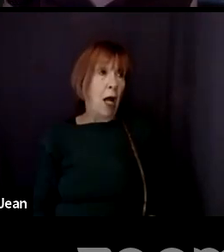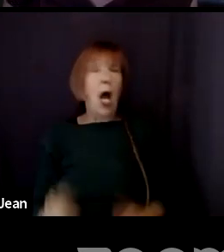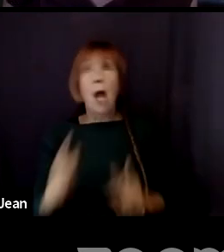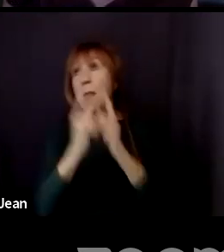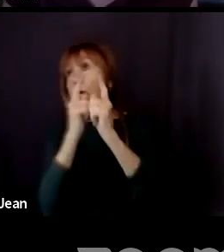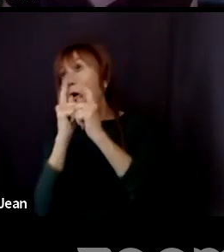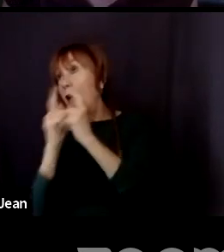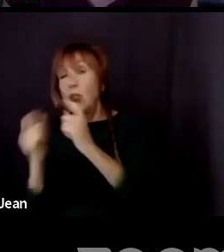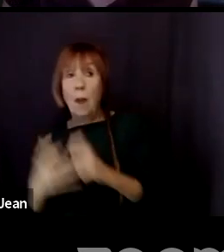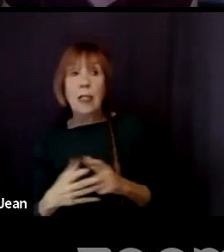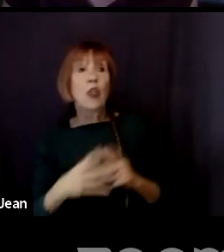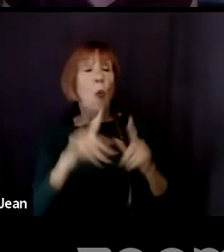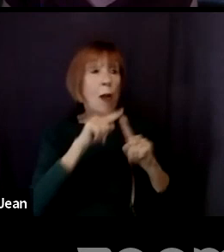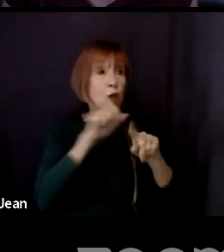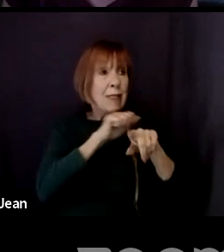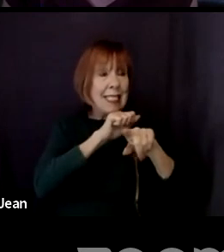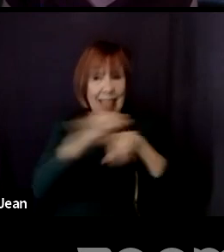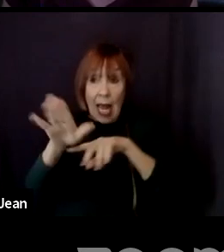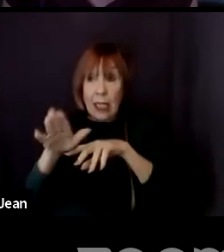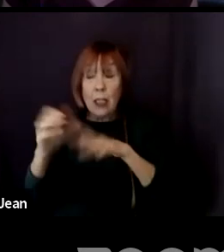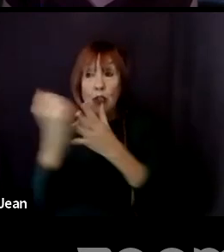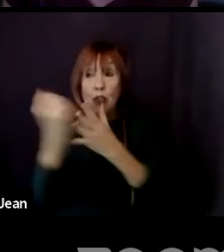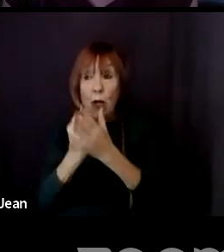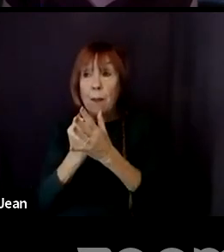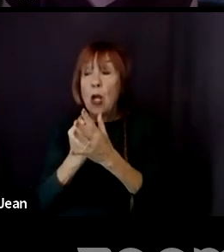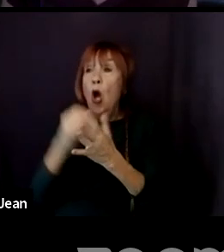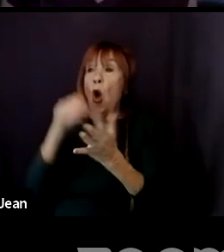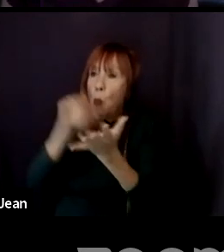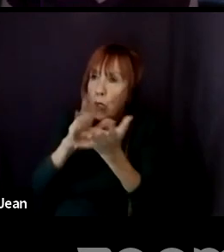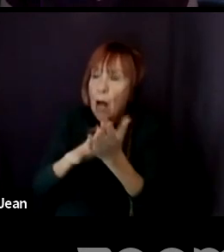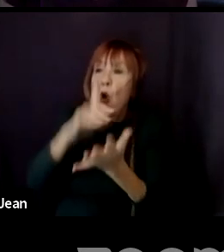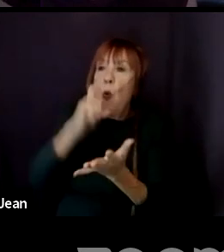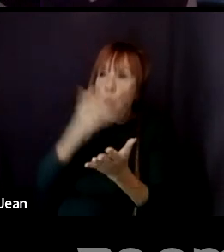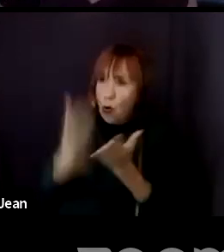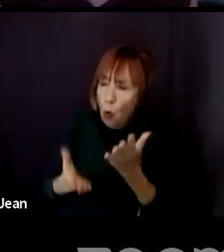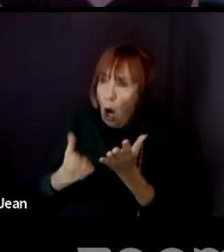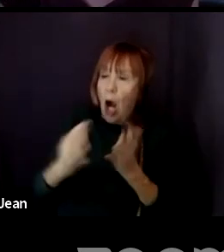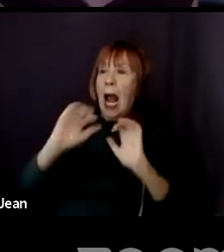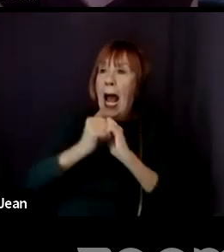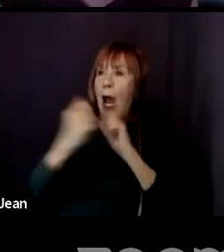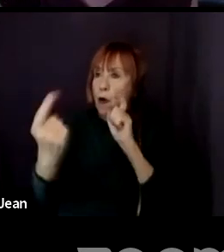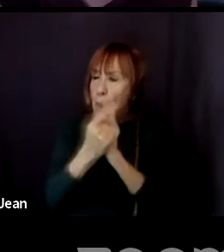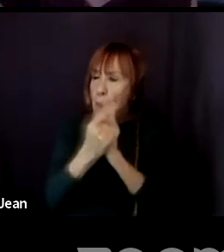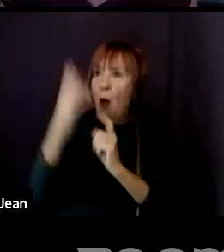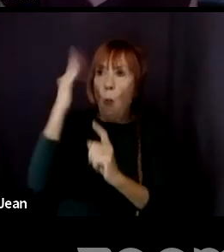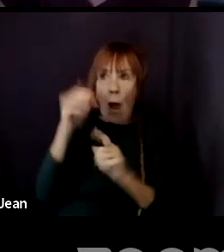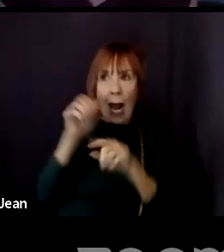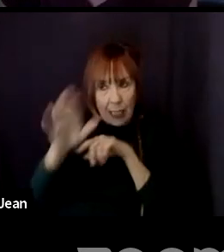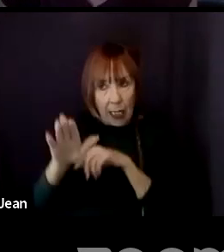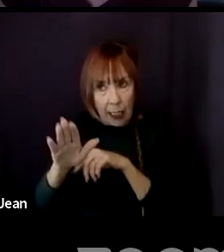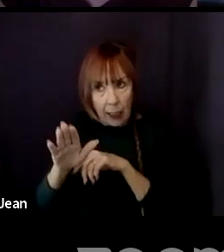That's really true. Really quick and I don't wanna get belaboured on? I guess this kind of gets to notes.